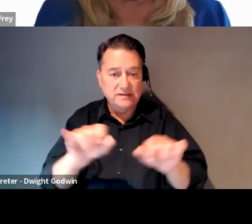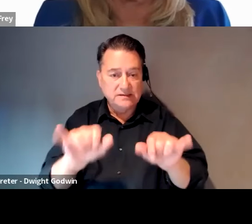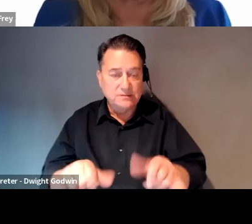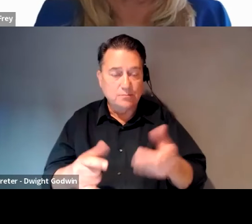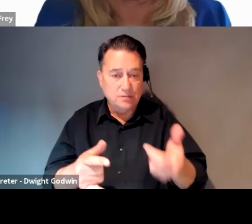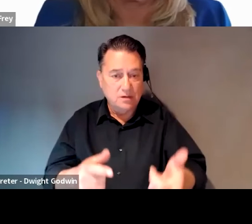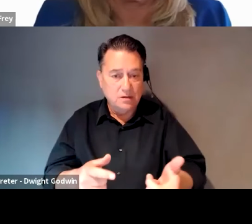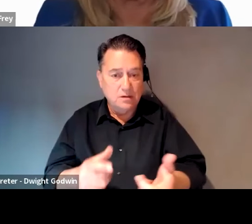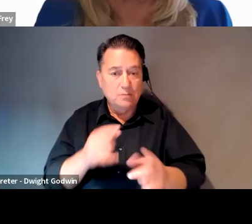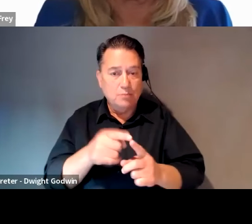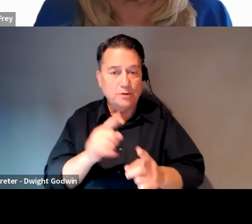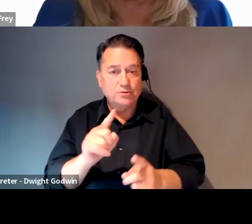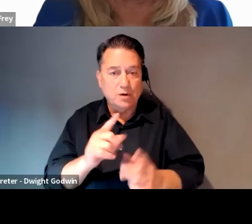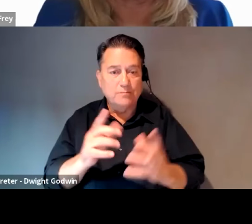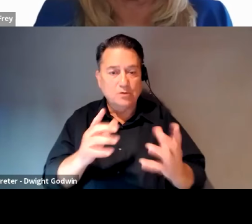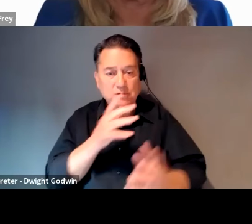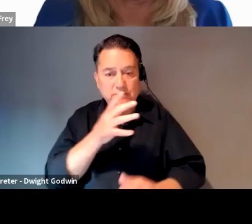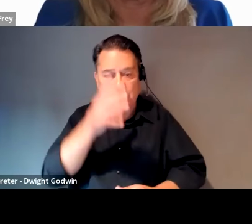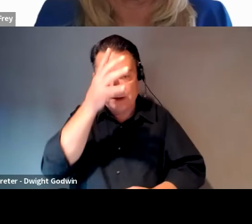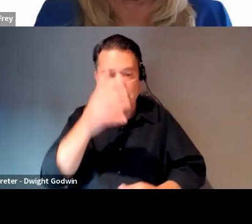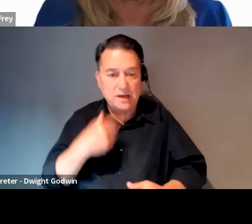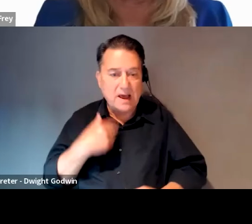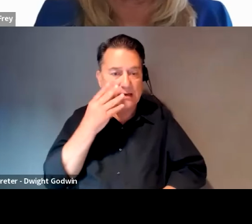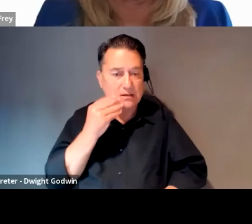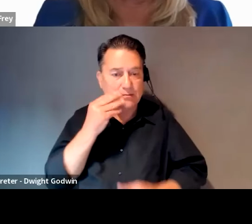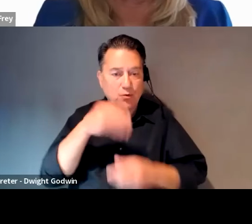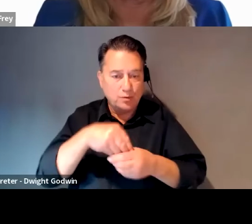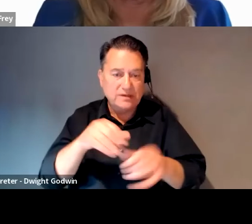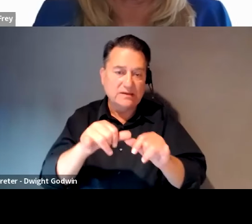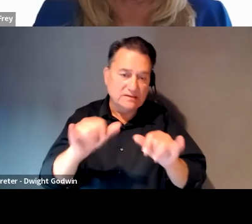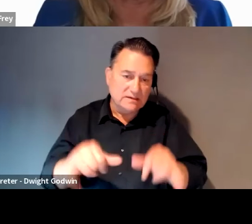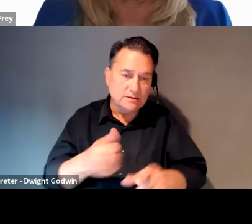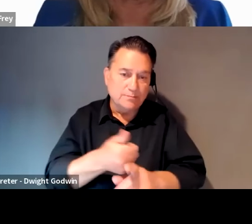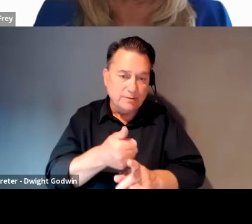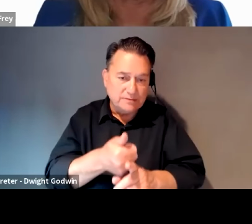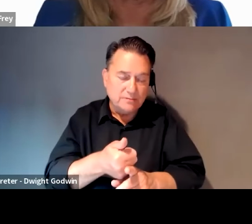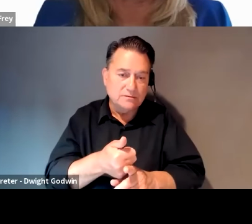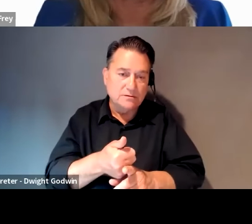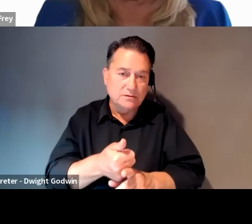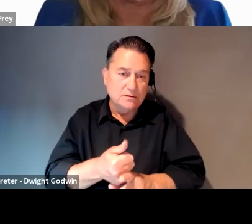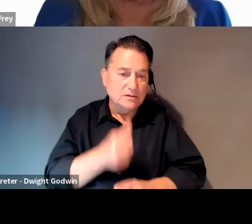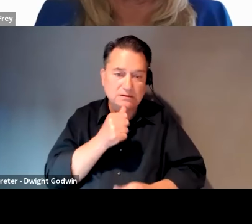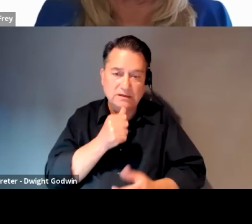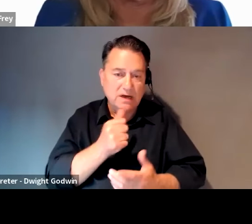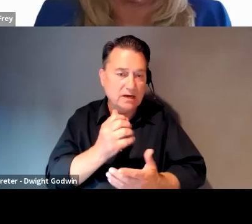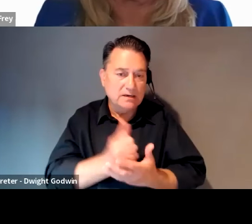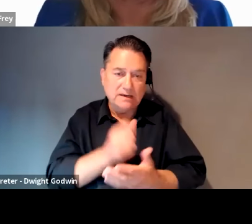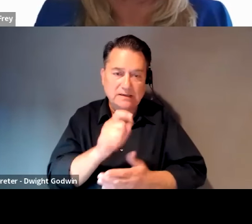most of our parents had experience within the systems and did not get their needs met. And now are the parents before us